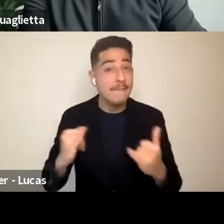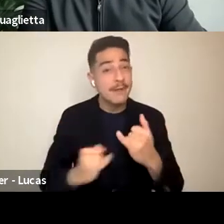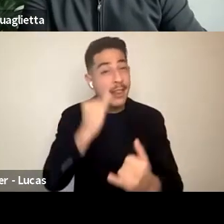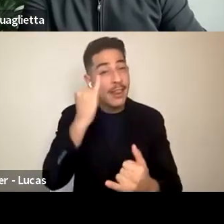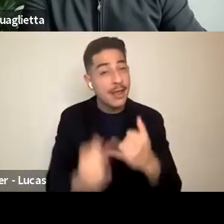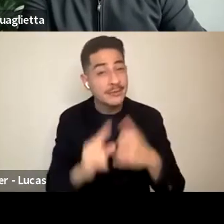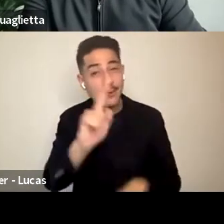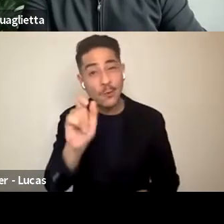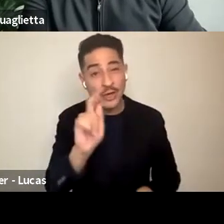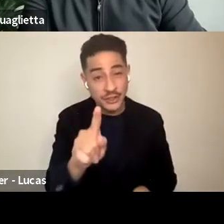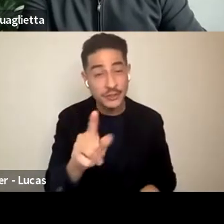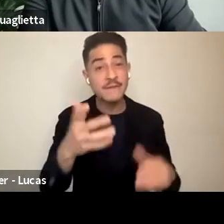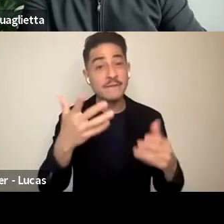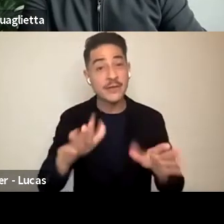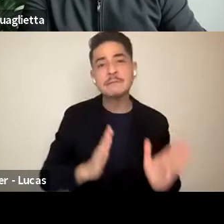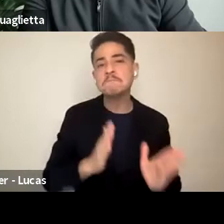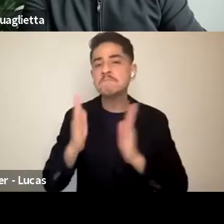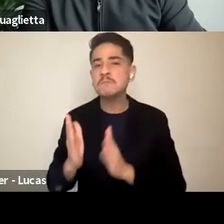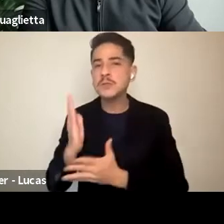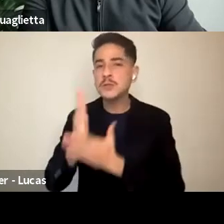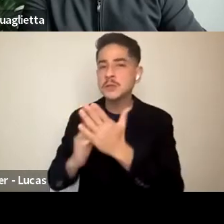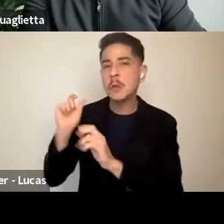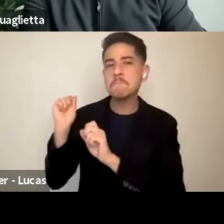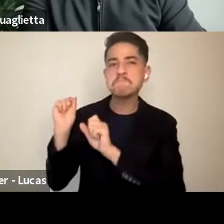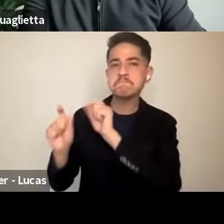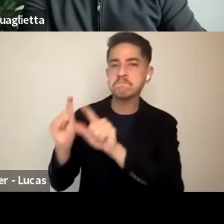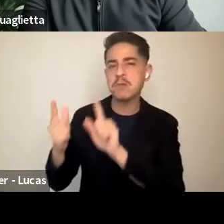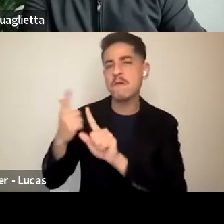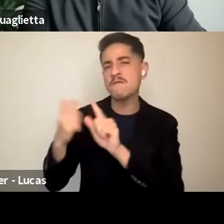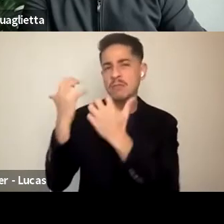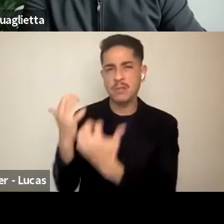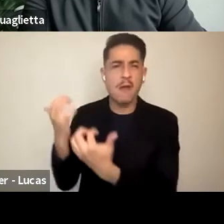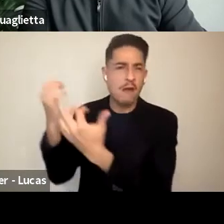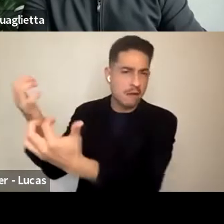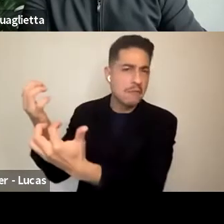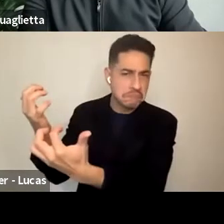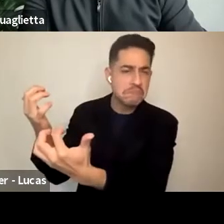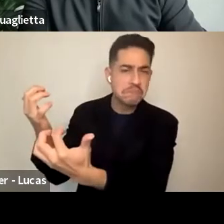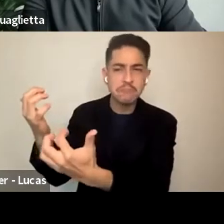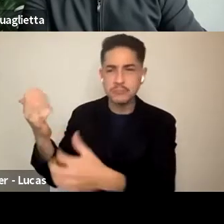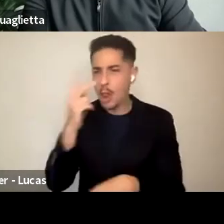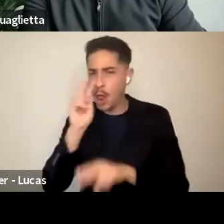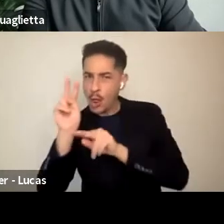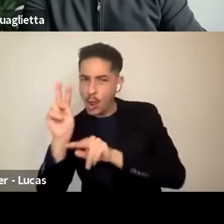probably take a couple of questions from the audience. So please look at the Q & A and ask your questions below.